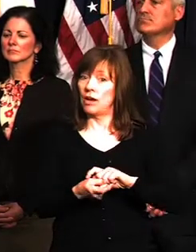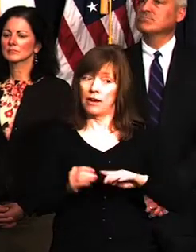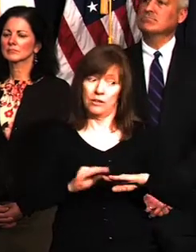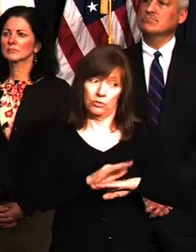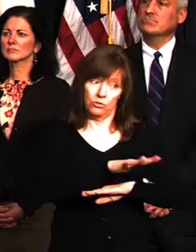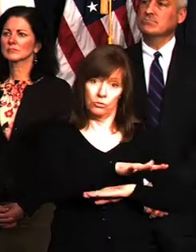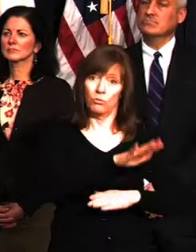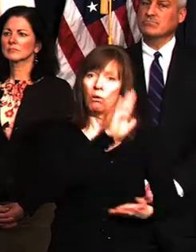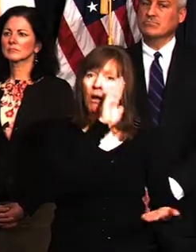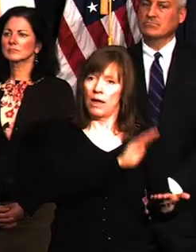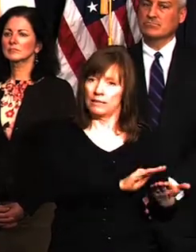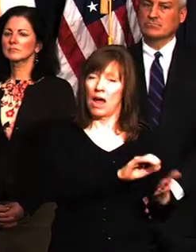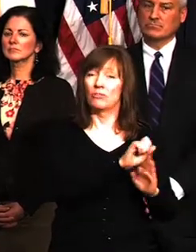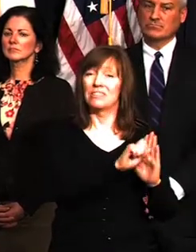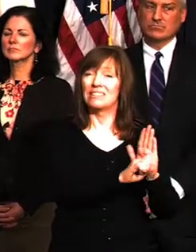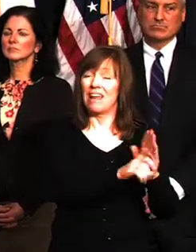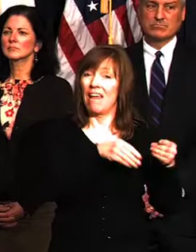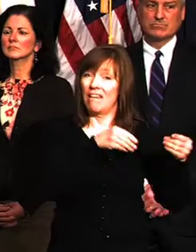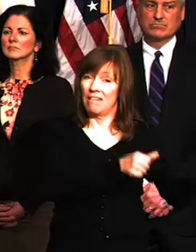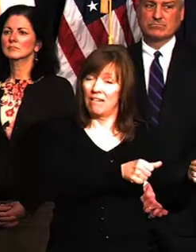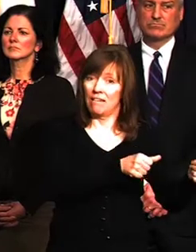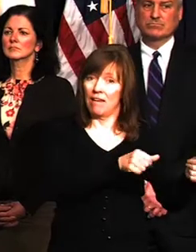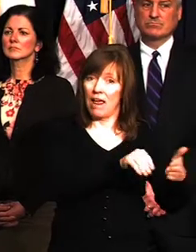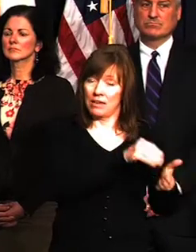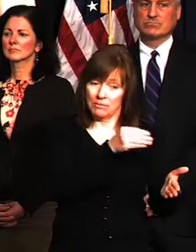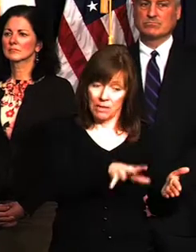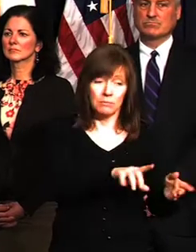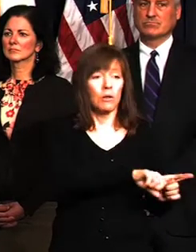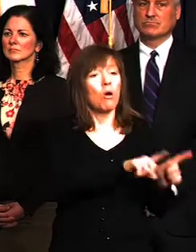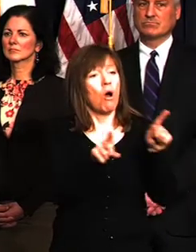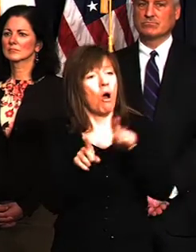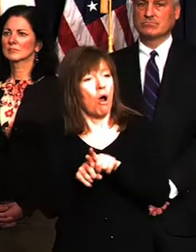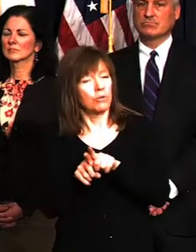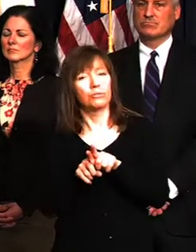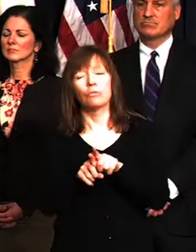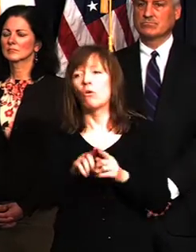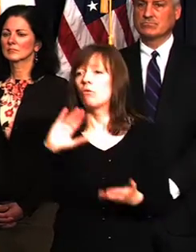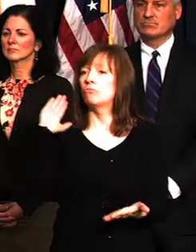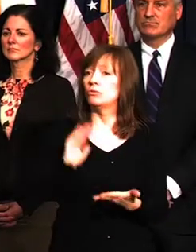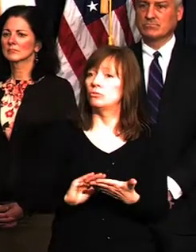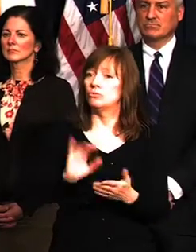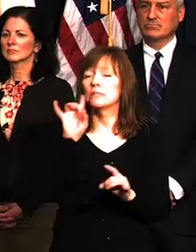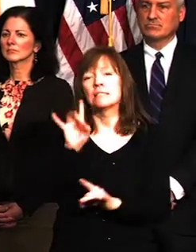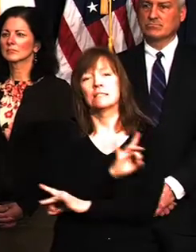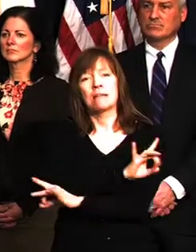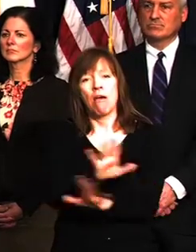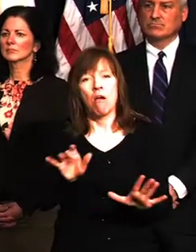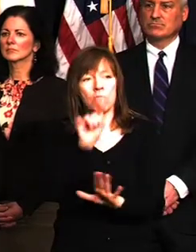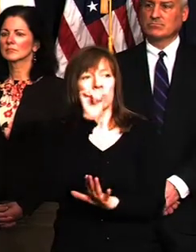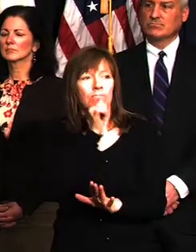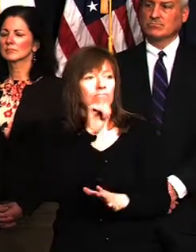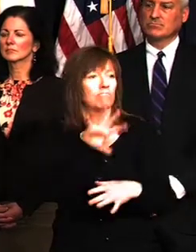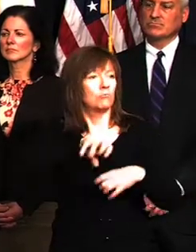on the cost to the state but cut down on the terrible toll that homelessness takes on parents